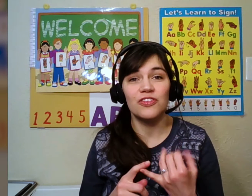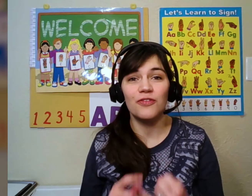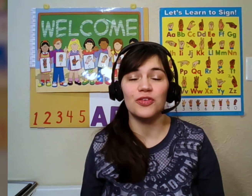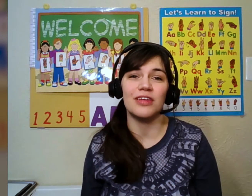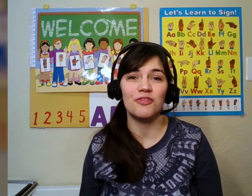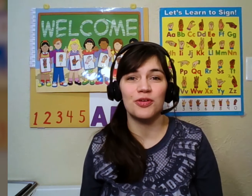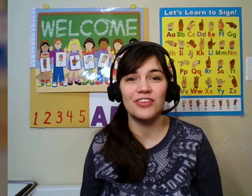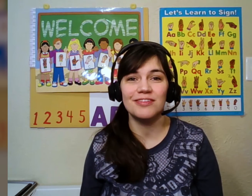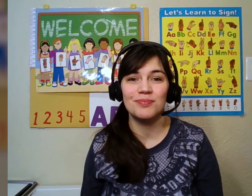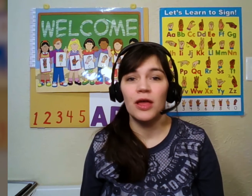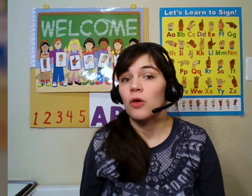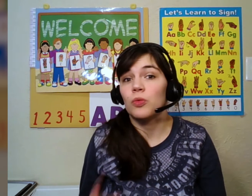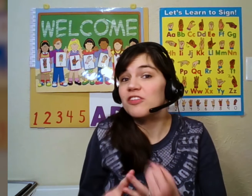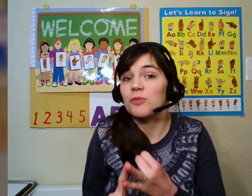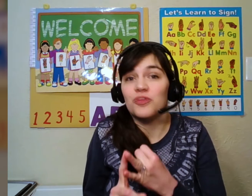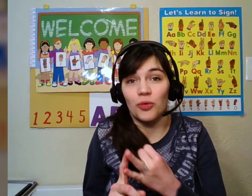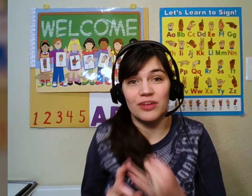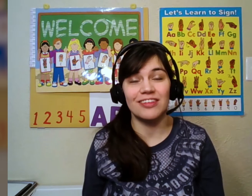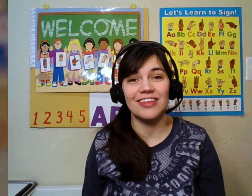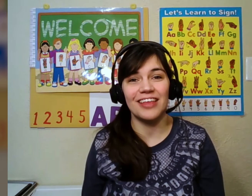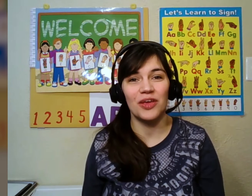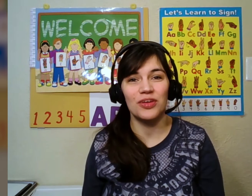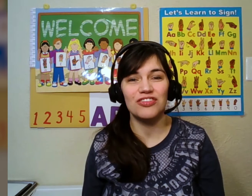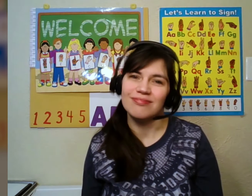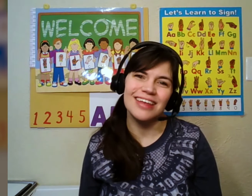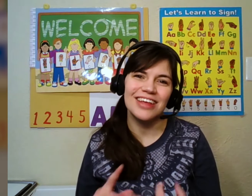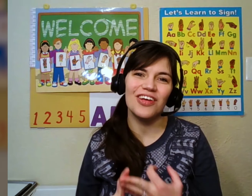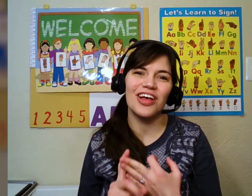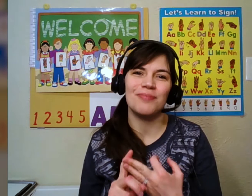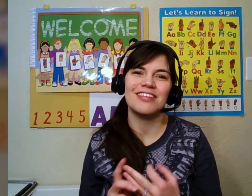yourself to a deaf person, read some stories in sign language, and carry on